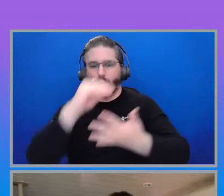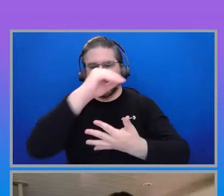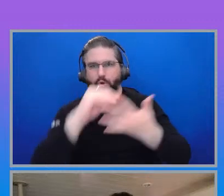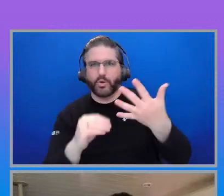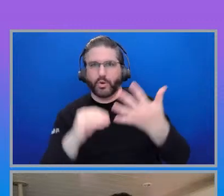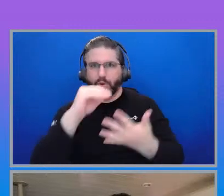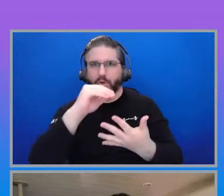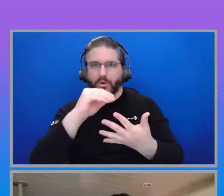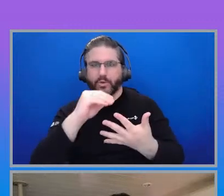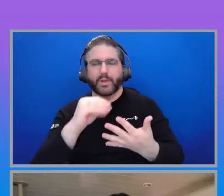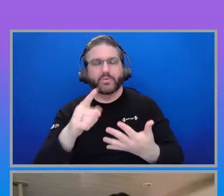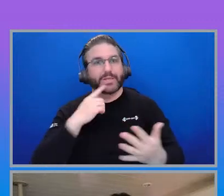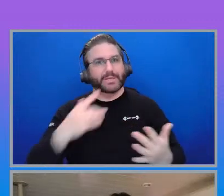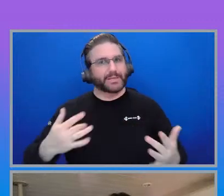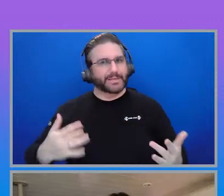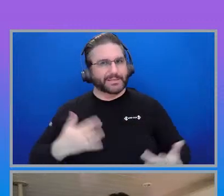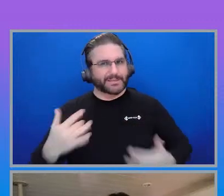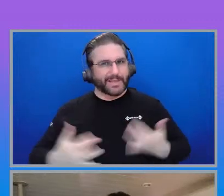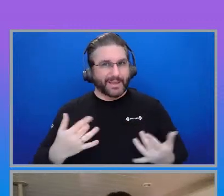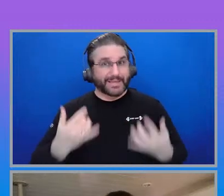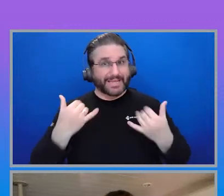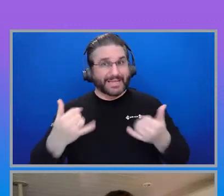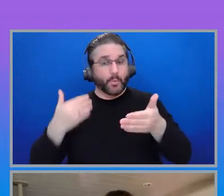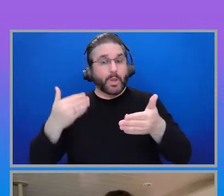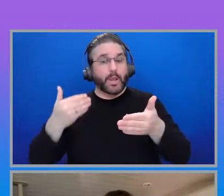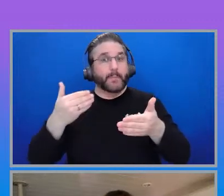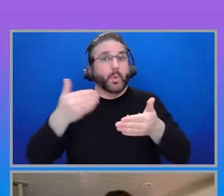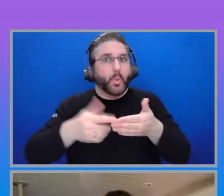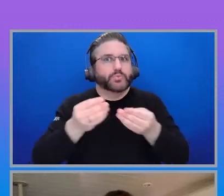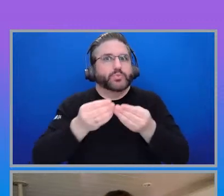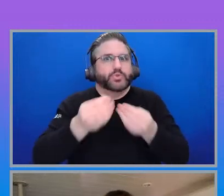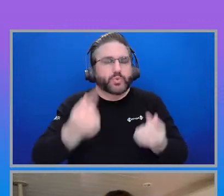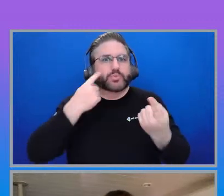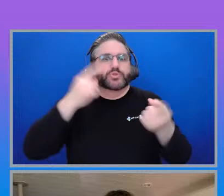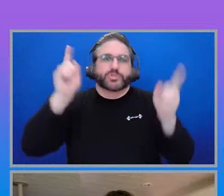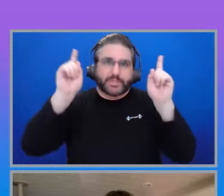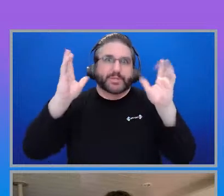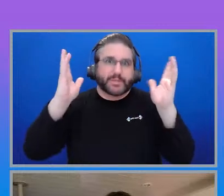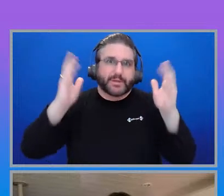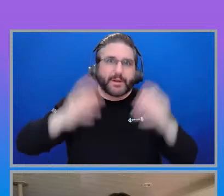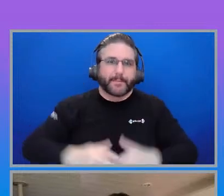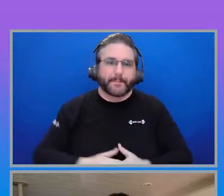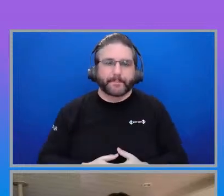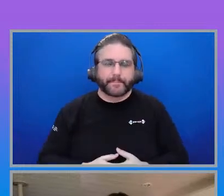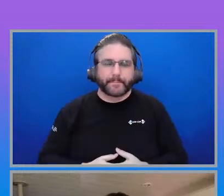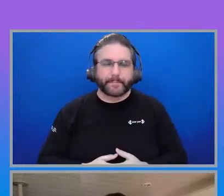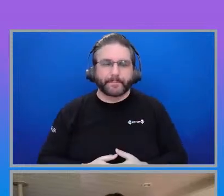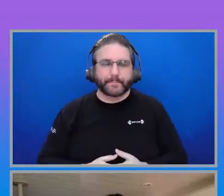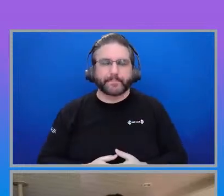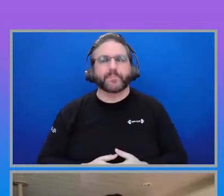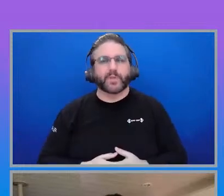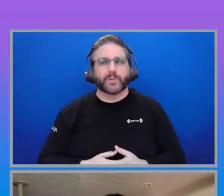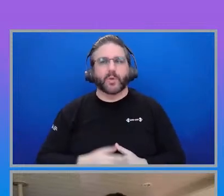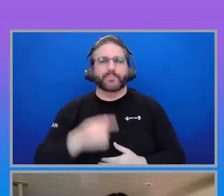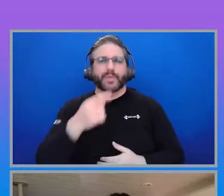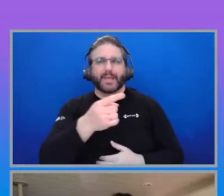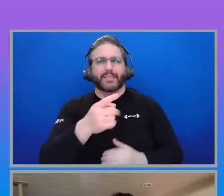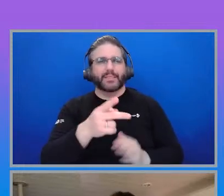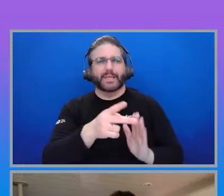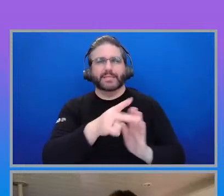really exciting to be coming close to a solution at this